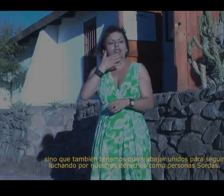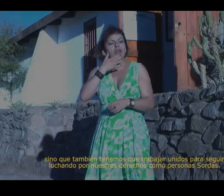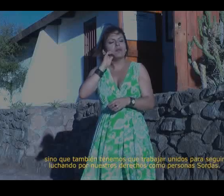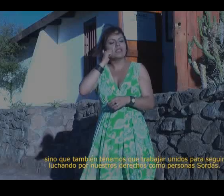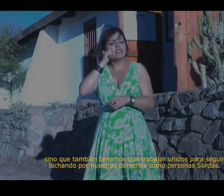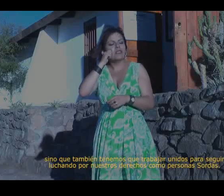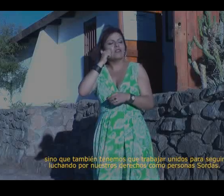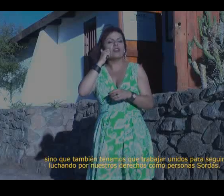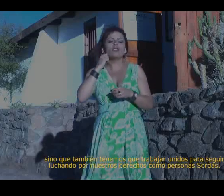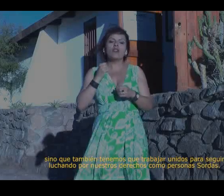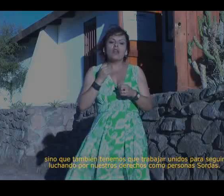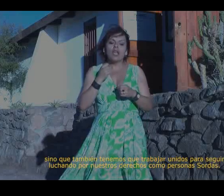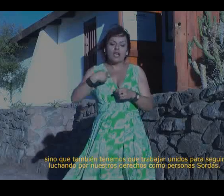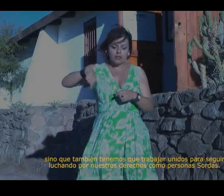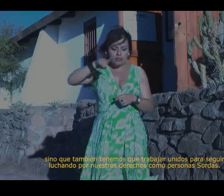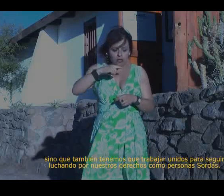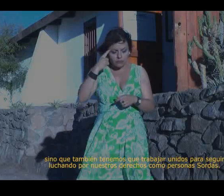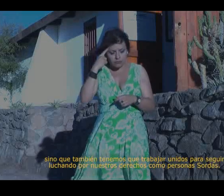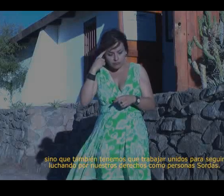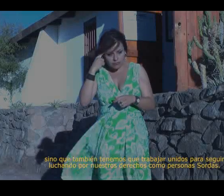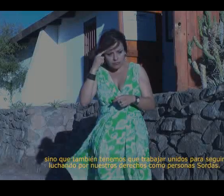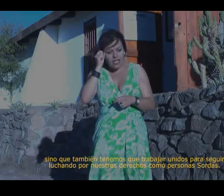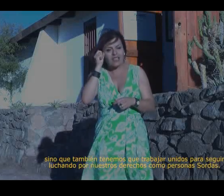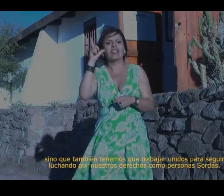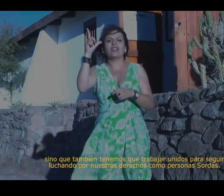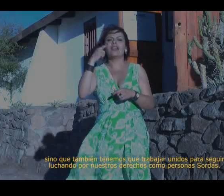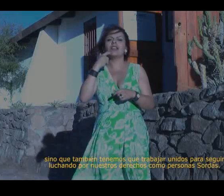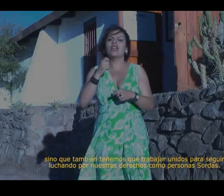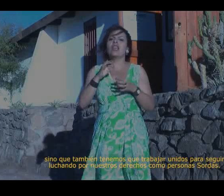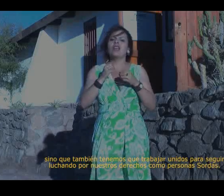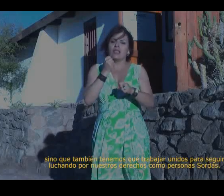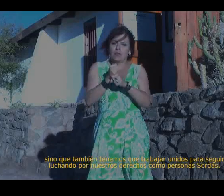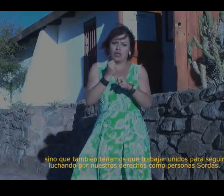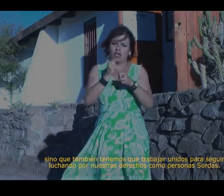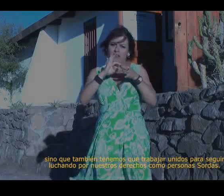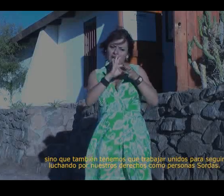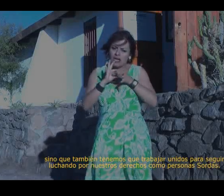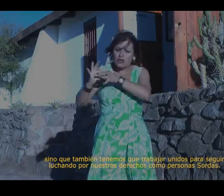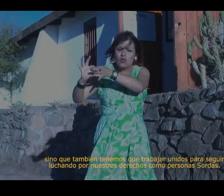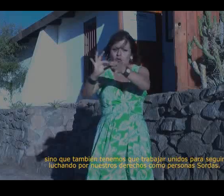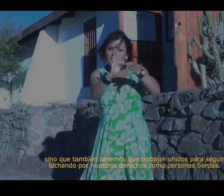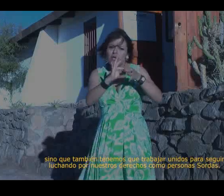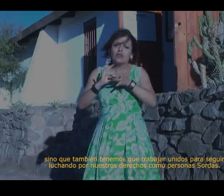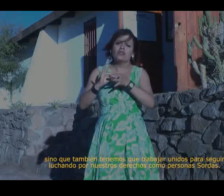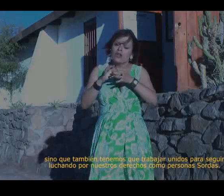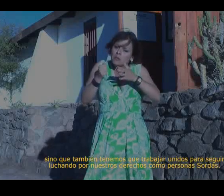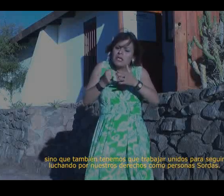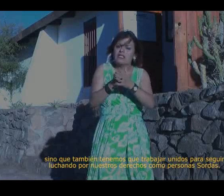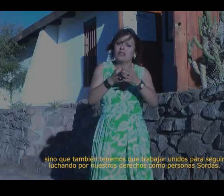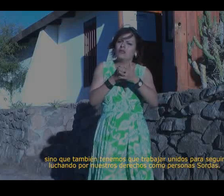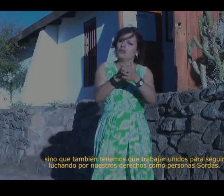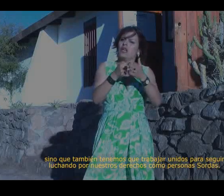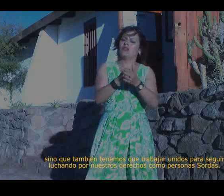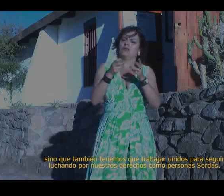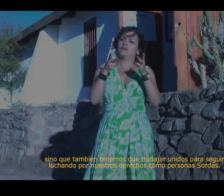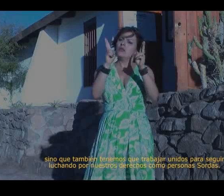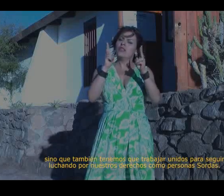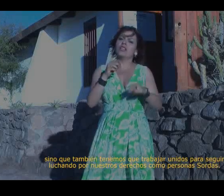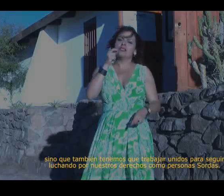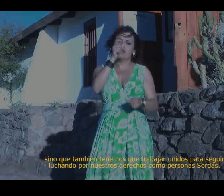but also that we have to work together to keep fighting for our rights as Deaf people.